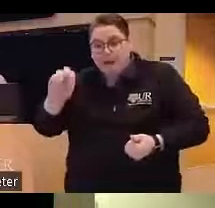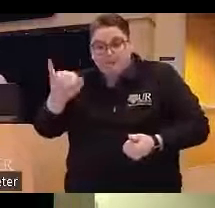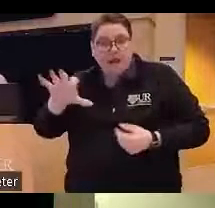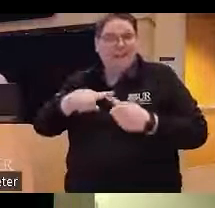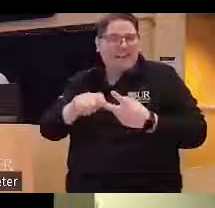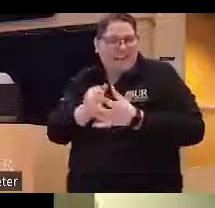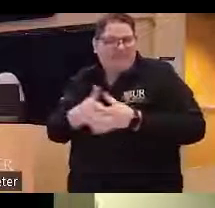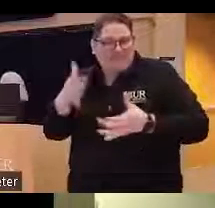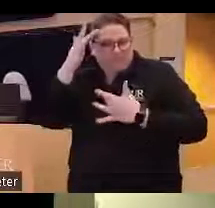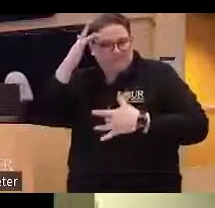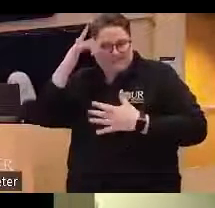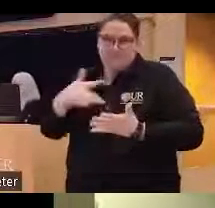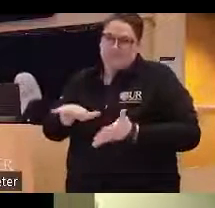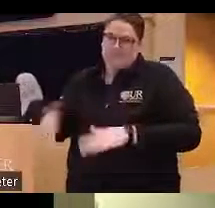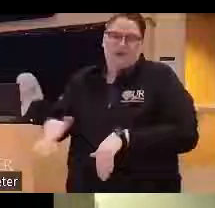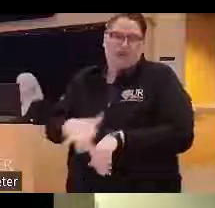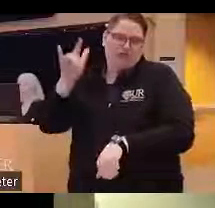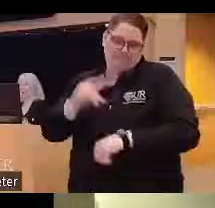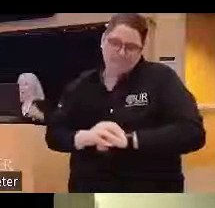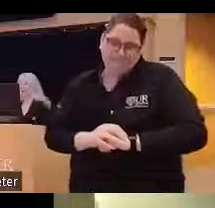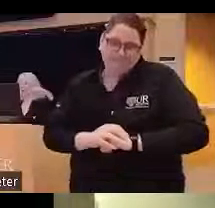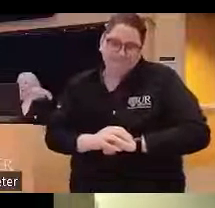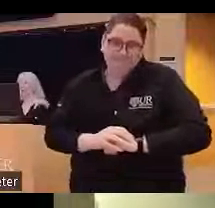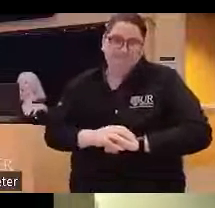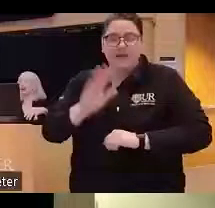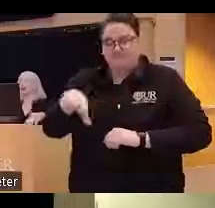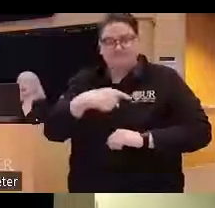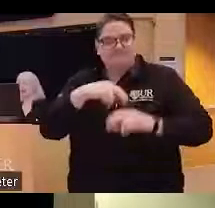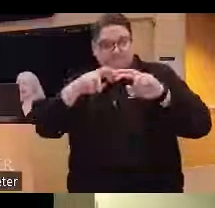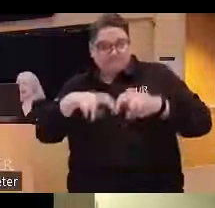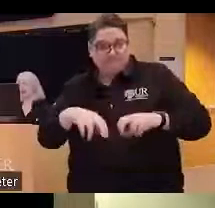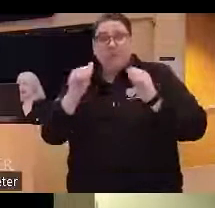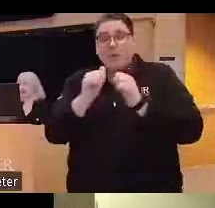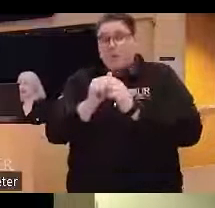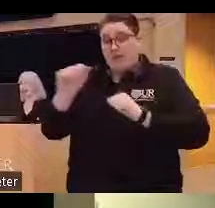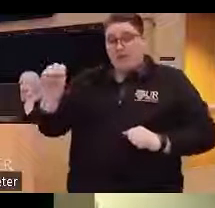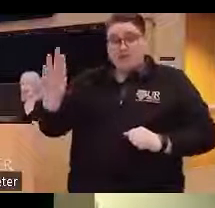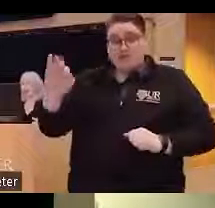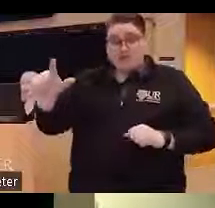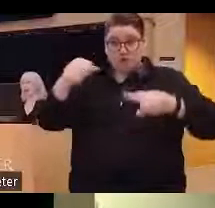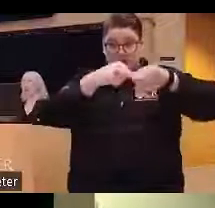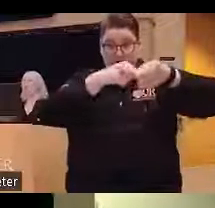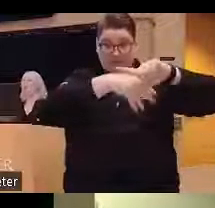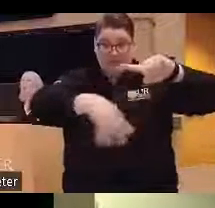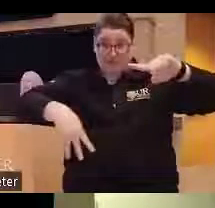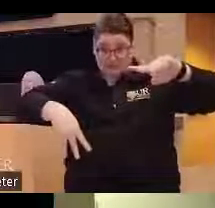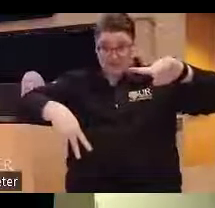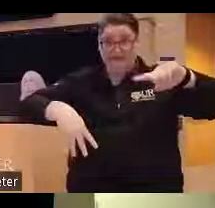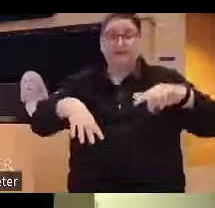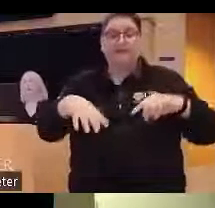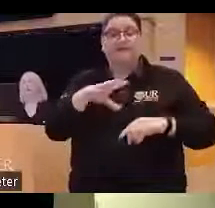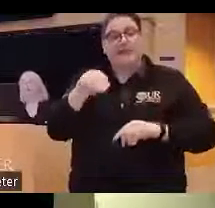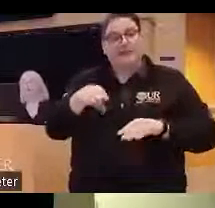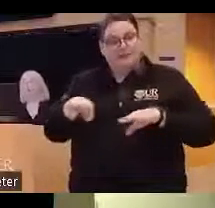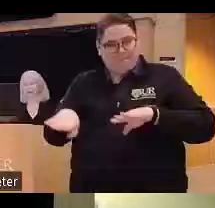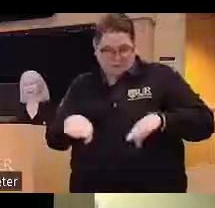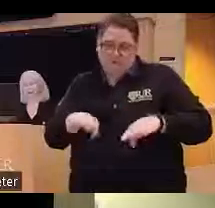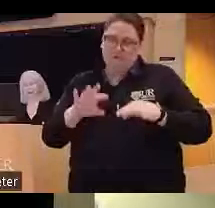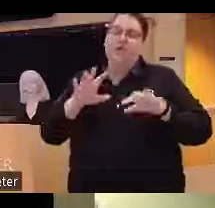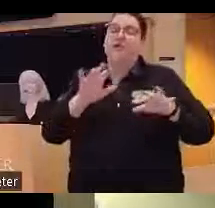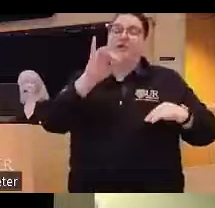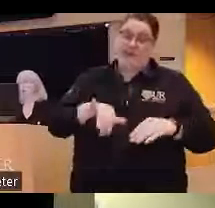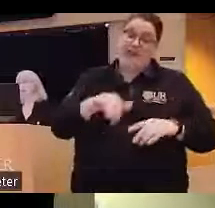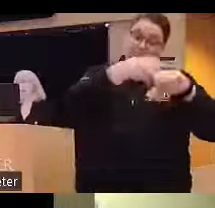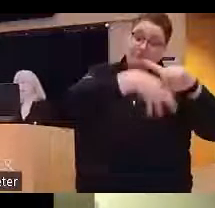so here's this association with social hierarchies um and behavior and metabolic abnormalities so my